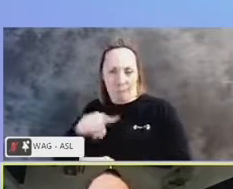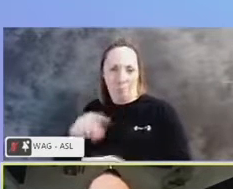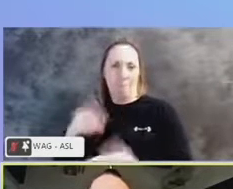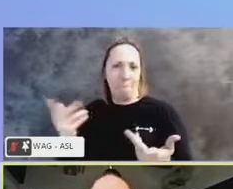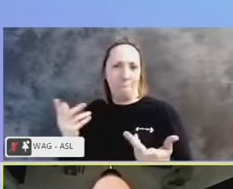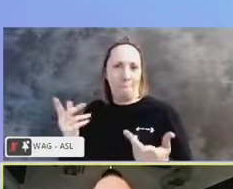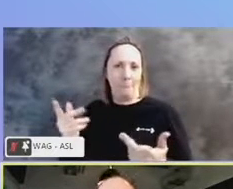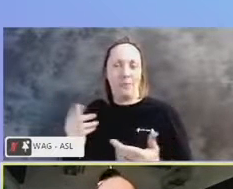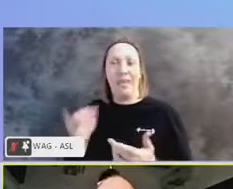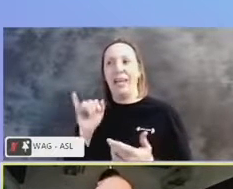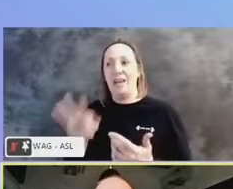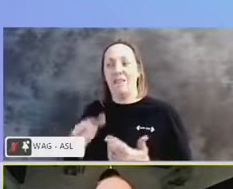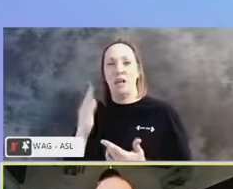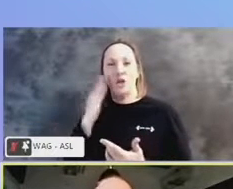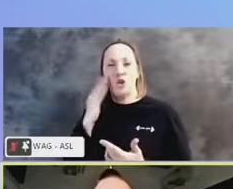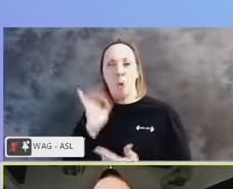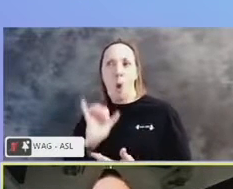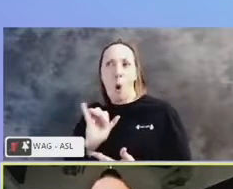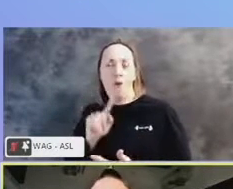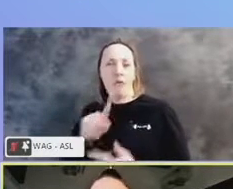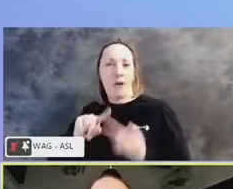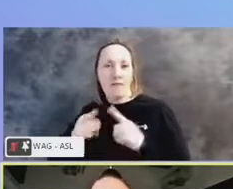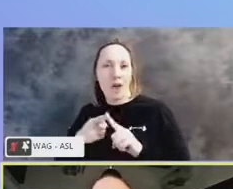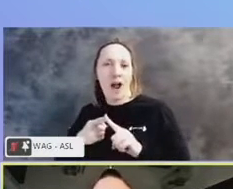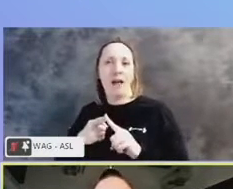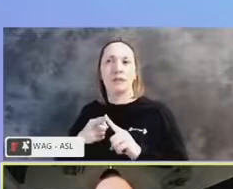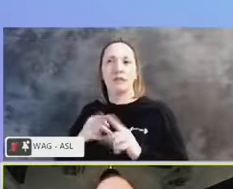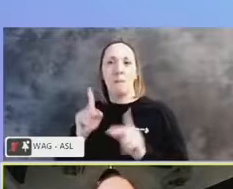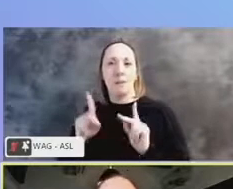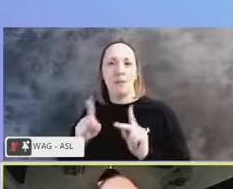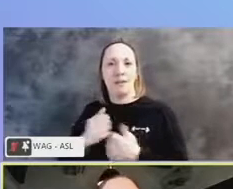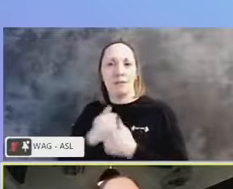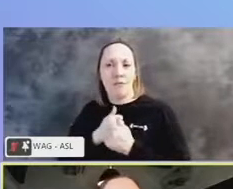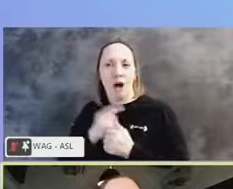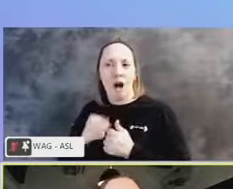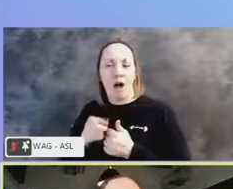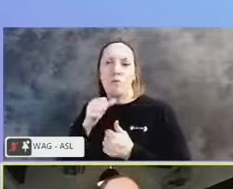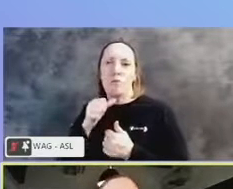market it, which is folks with disabilities and their loved ones. The people that care about them and that can be